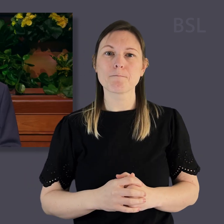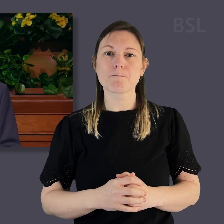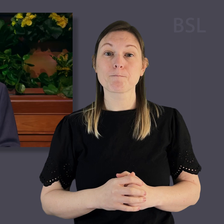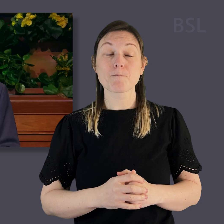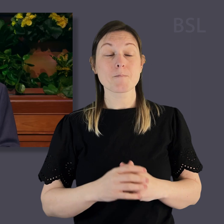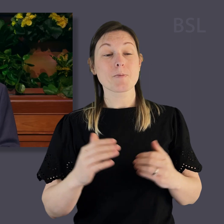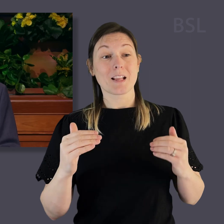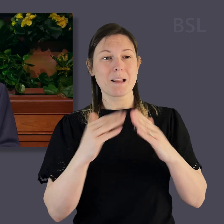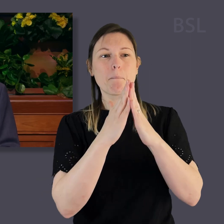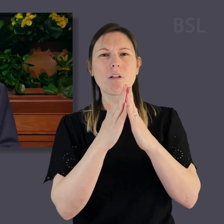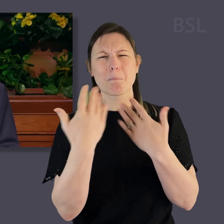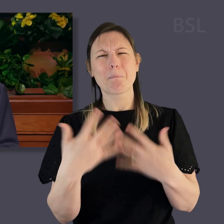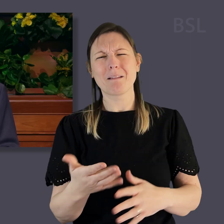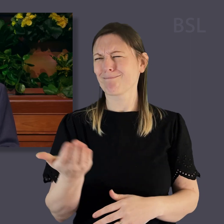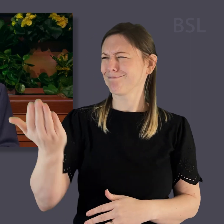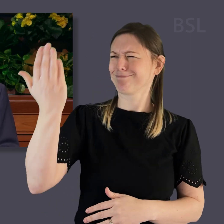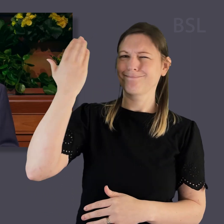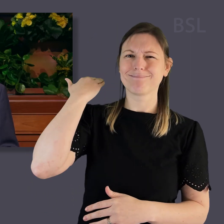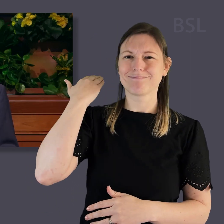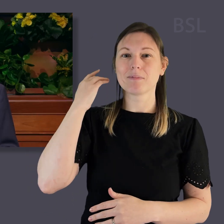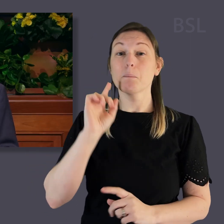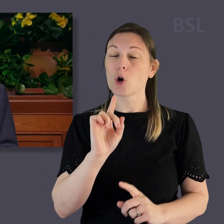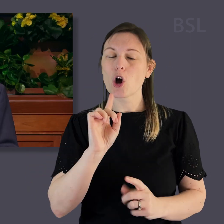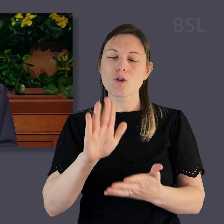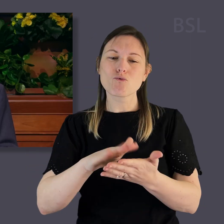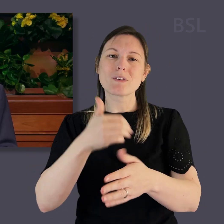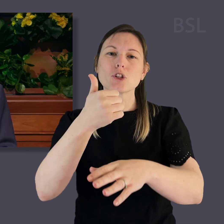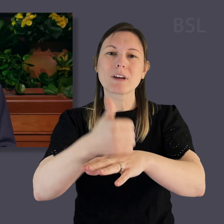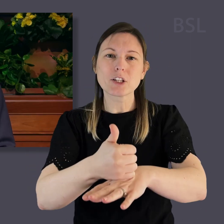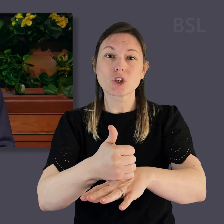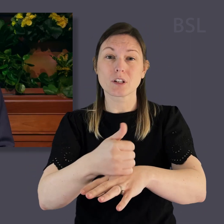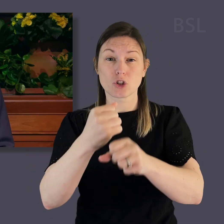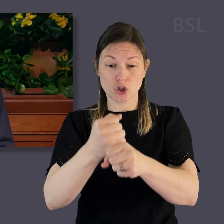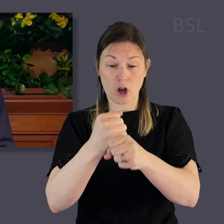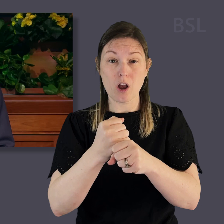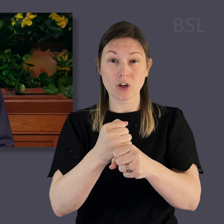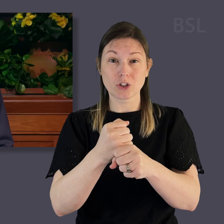Although temples had existed anciently, the restoration of the gospel of Jesus Christ,